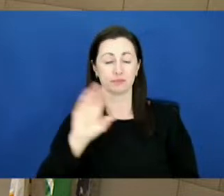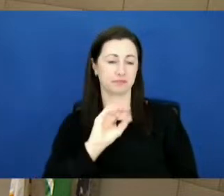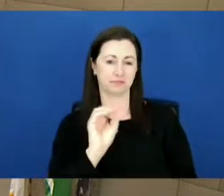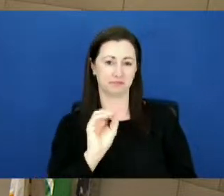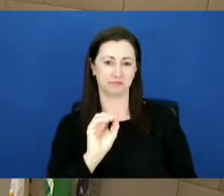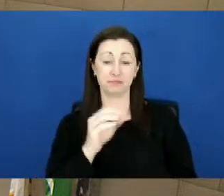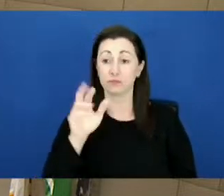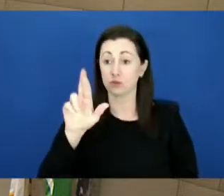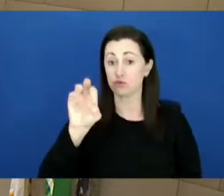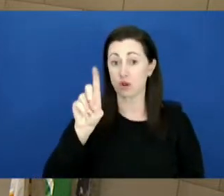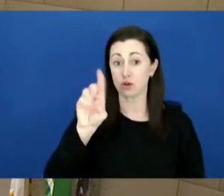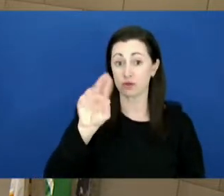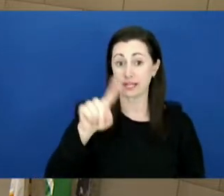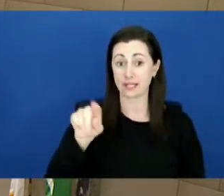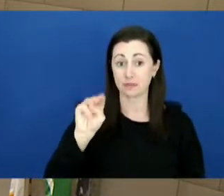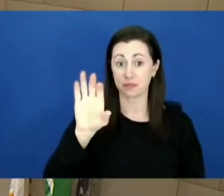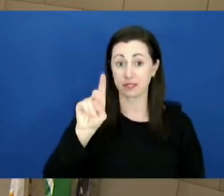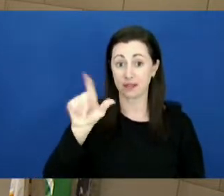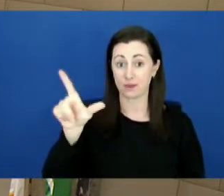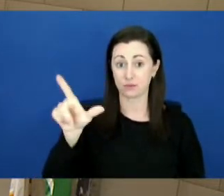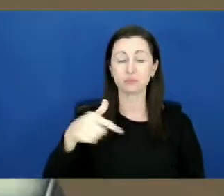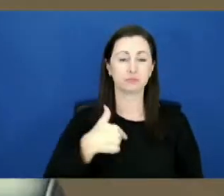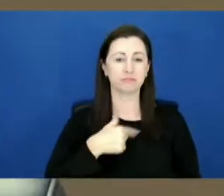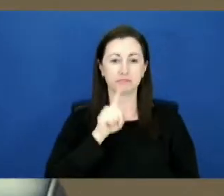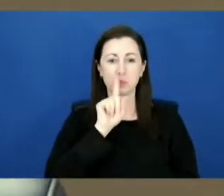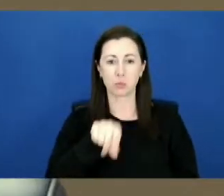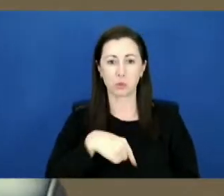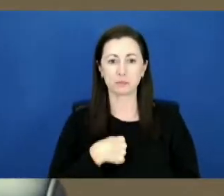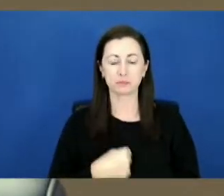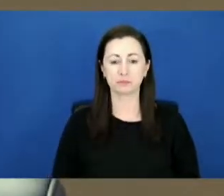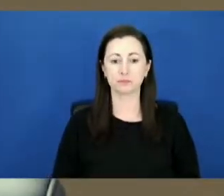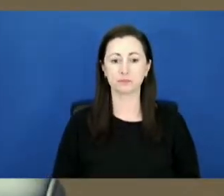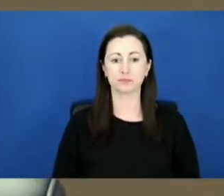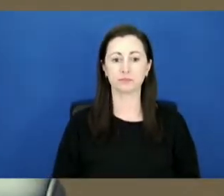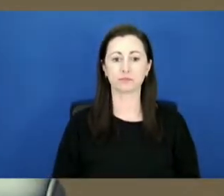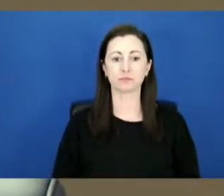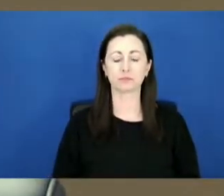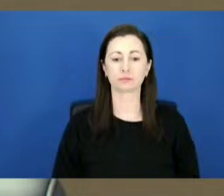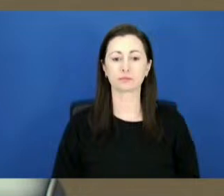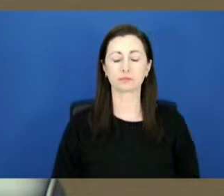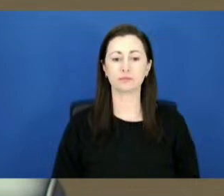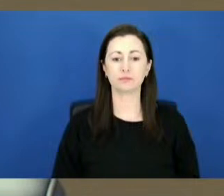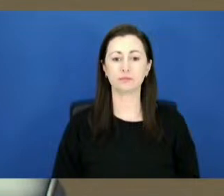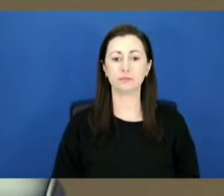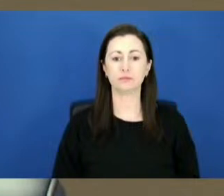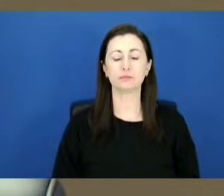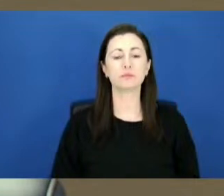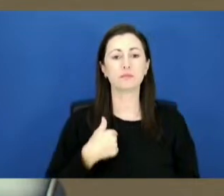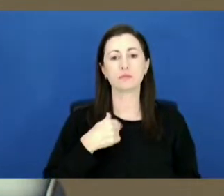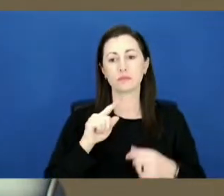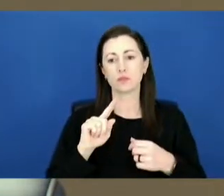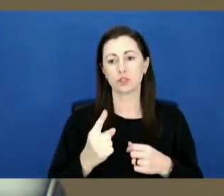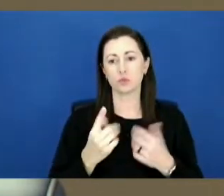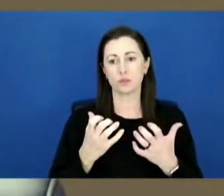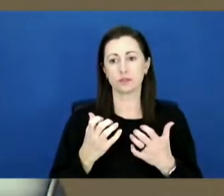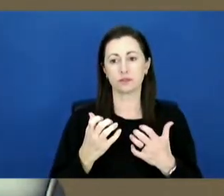THANK YOU, COMMISSIONER LEAKE. COMMISSIONER MEIER. NO REPORT. COMMISSIONER